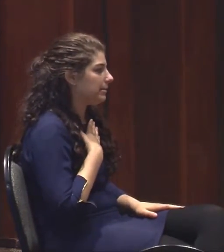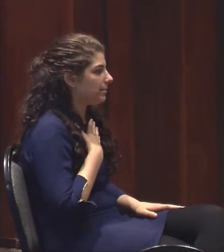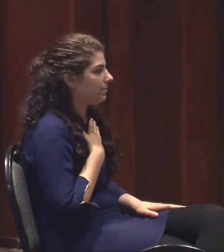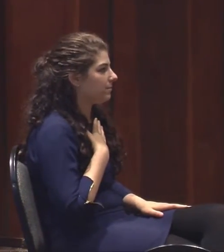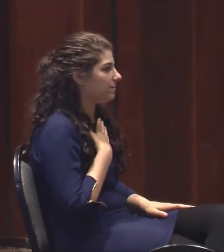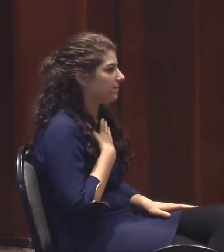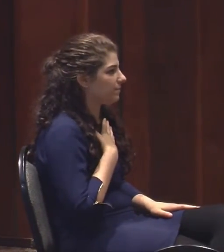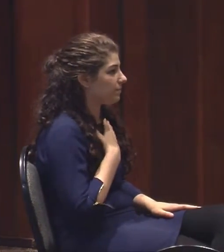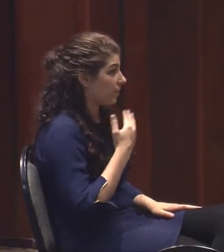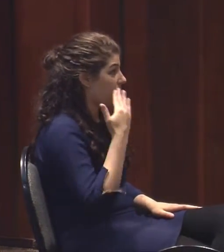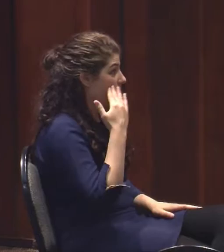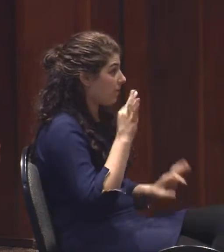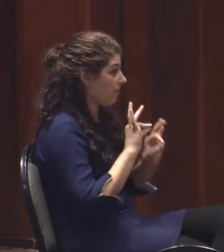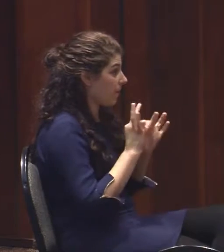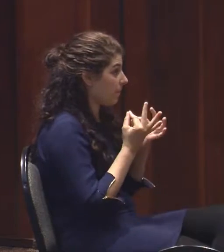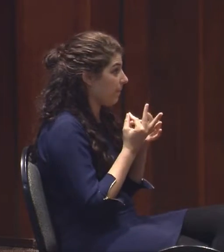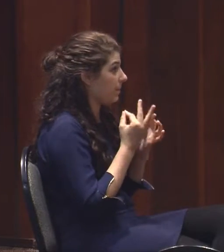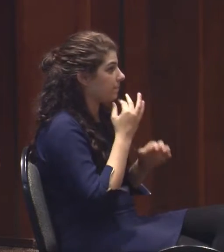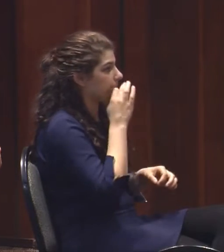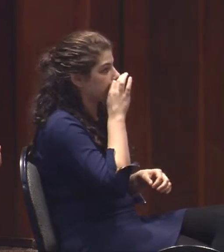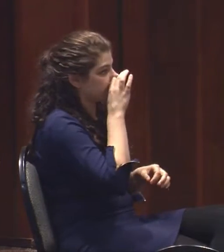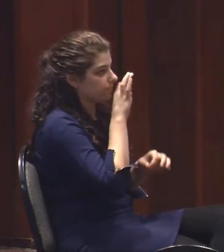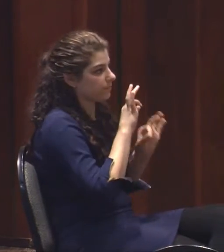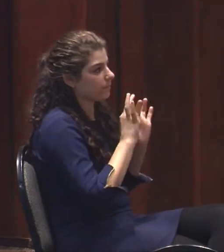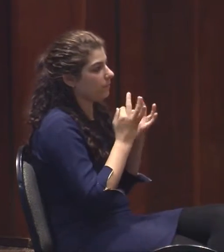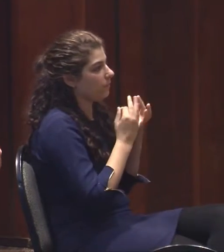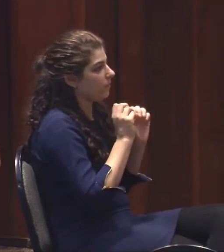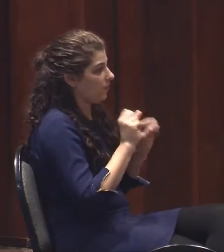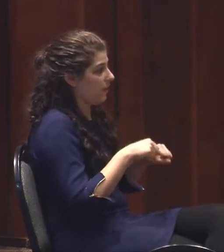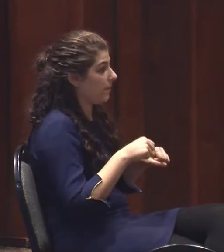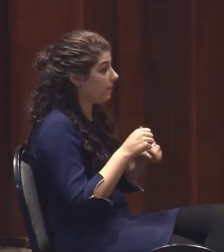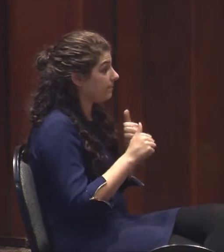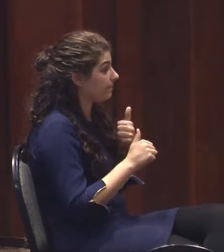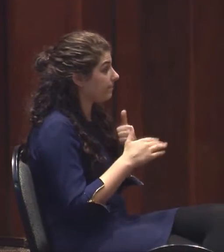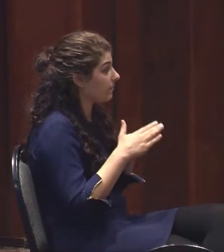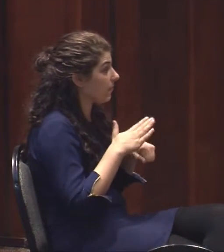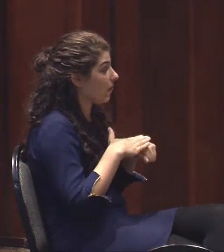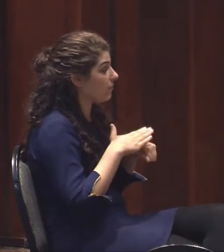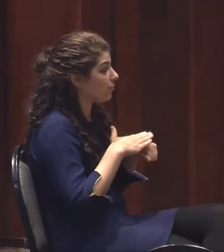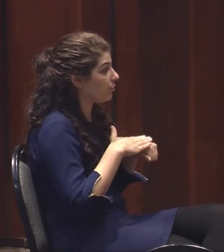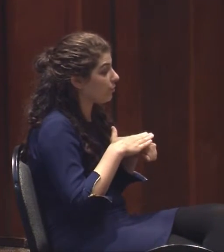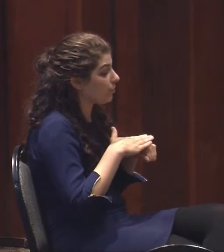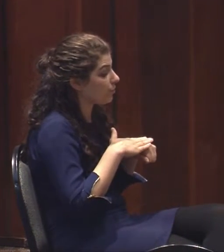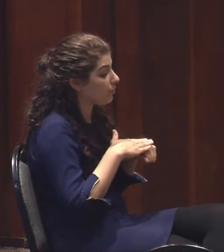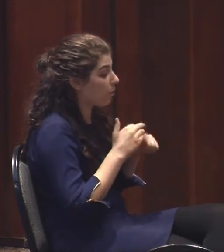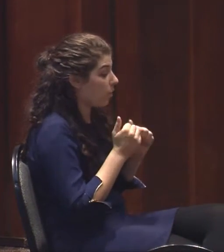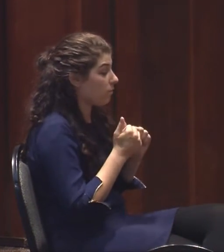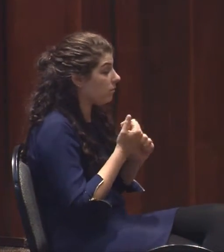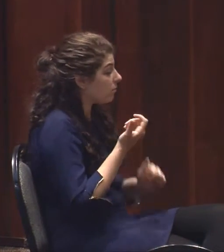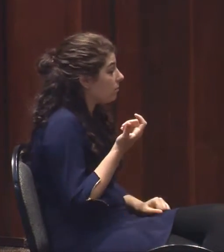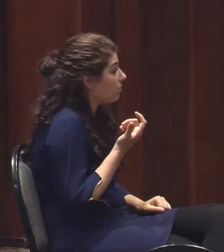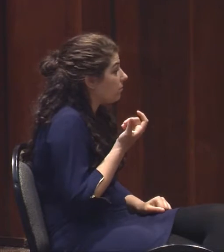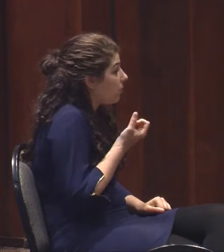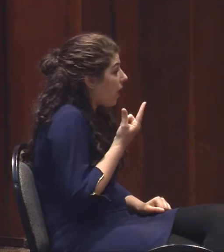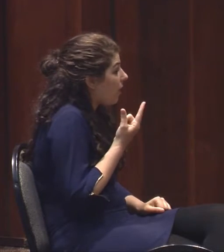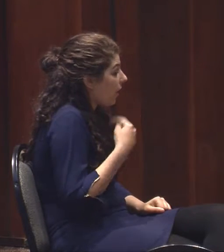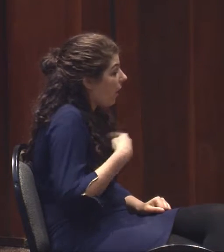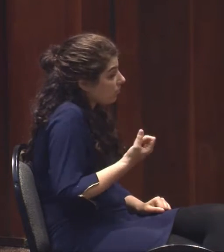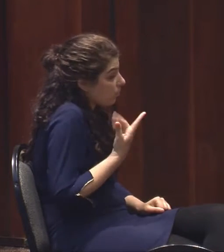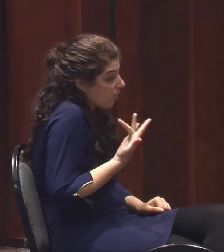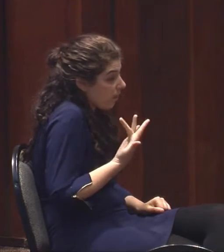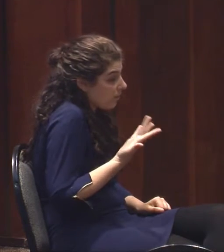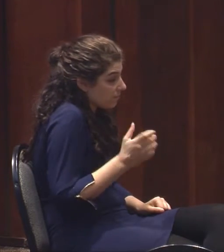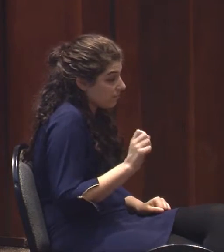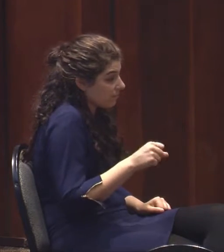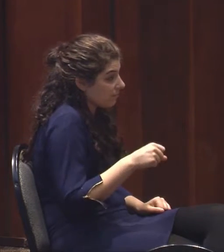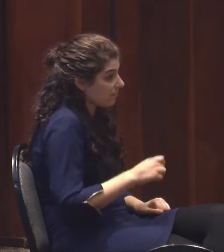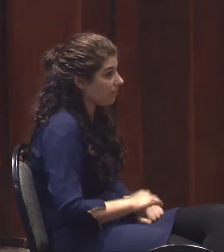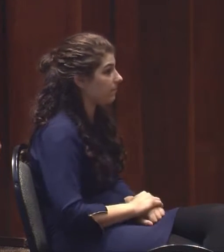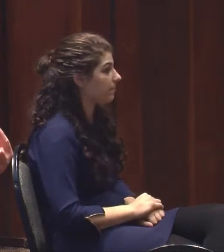I know families, you know, can be cautious and protective with good reason, but anything